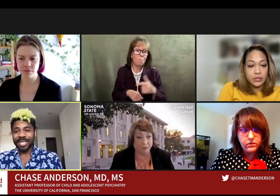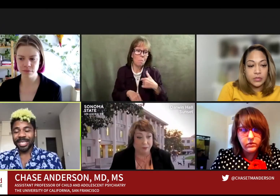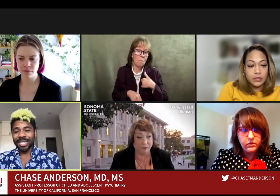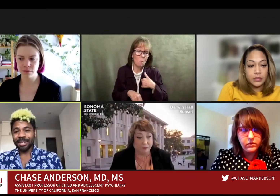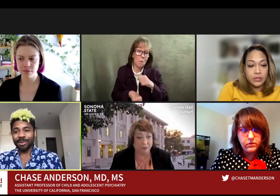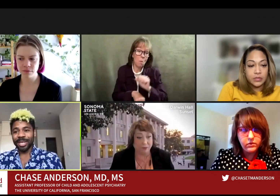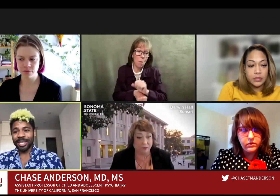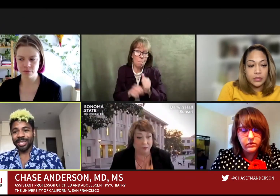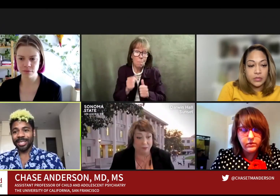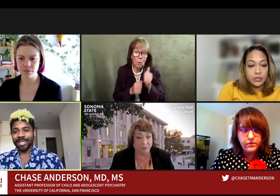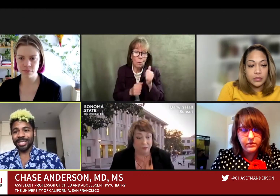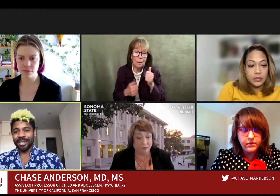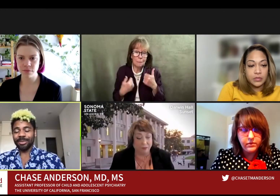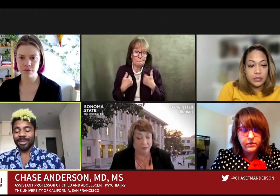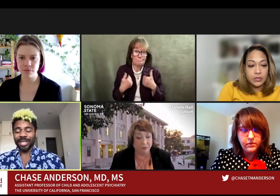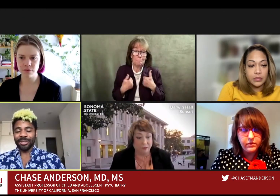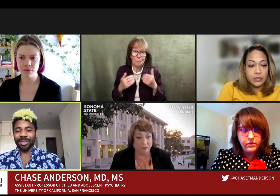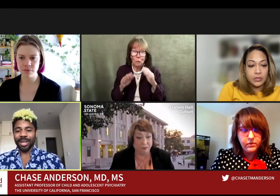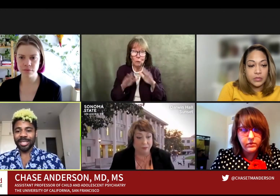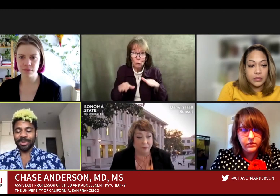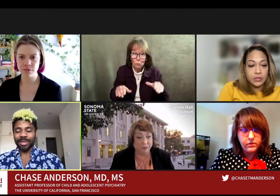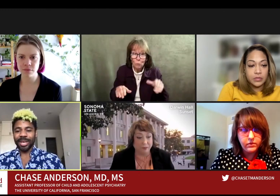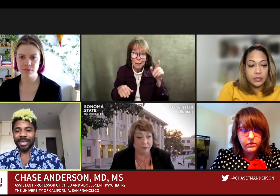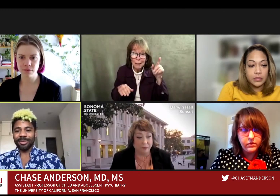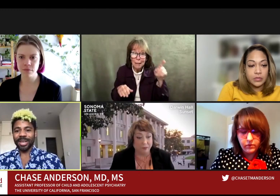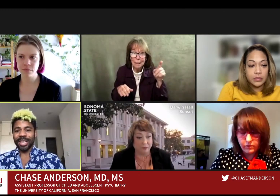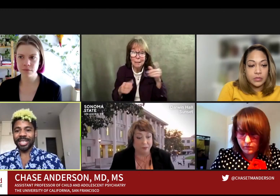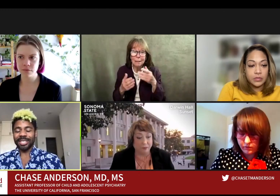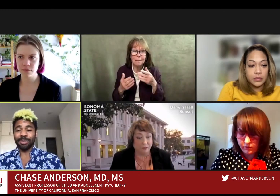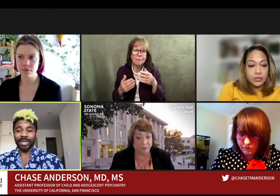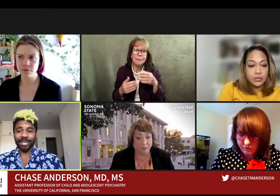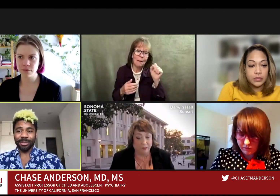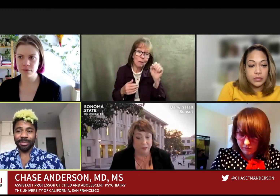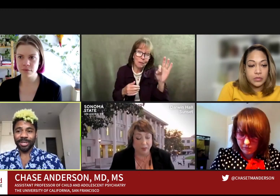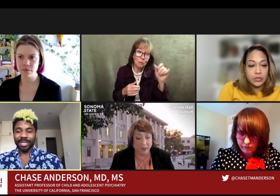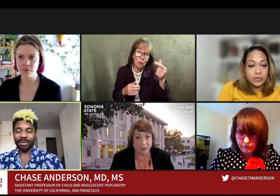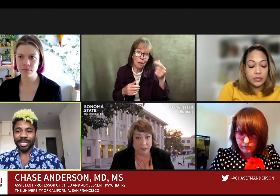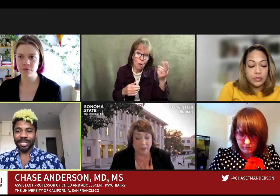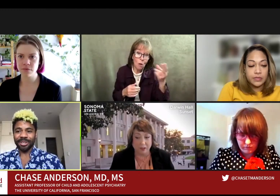I work at the Zuckerberg General Hospital, as well as the Pritzker Building,